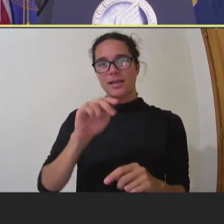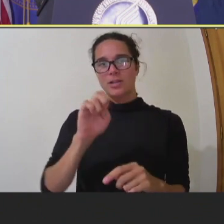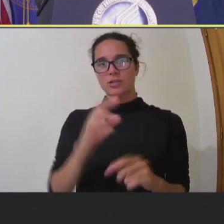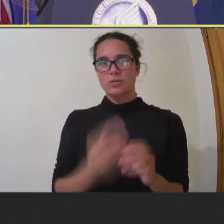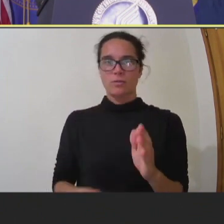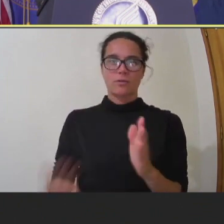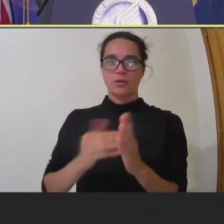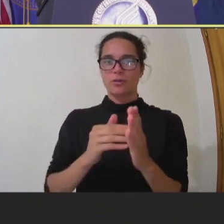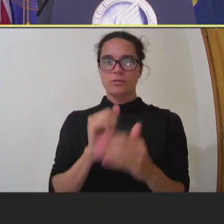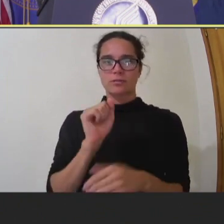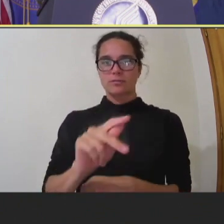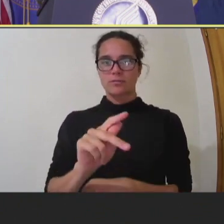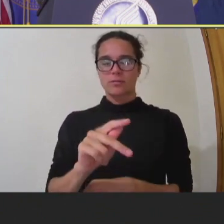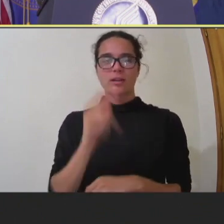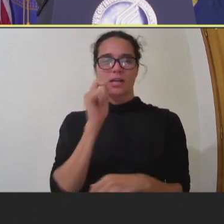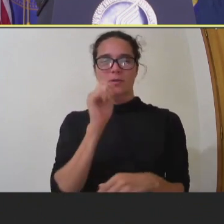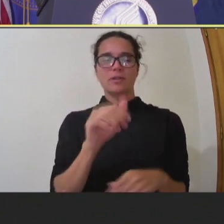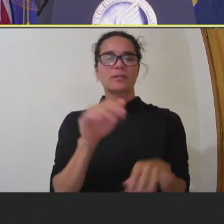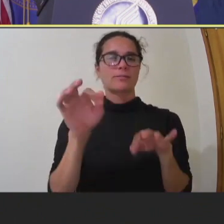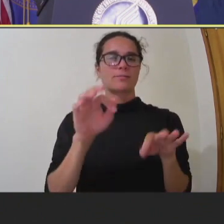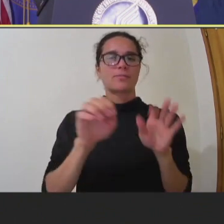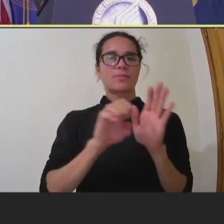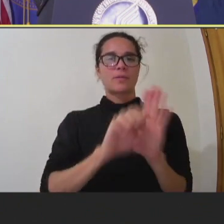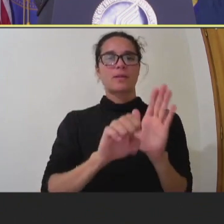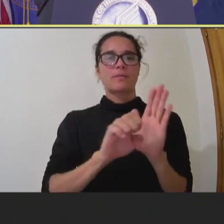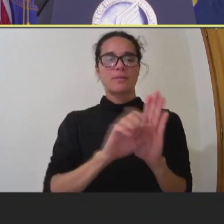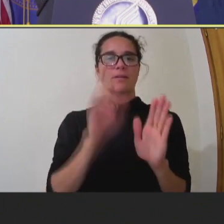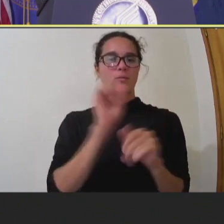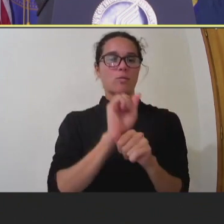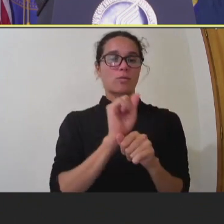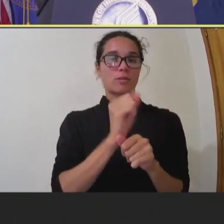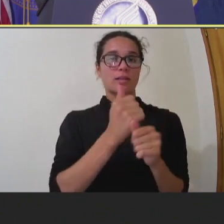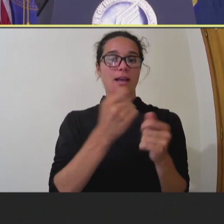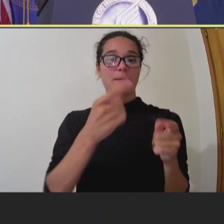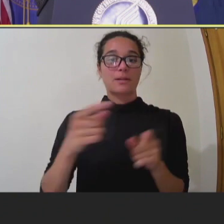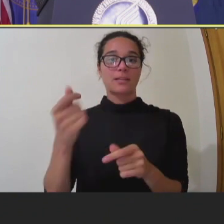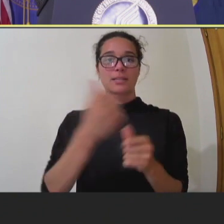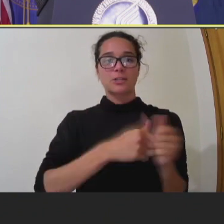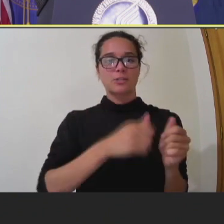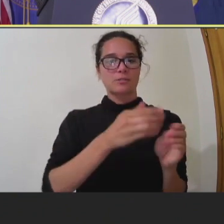happening in each of these spaces that illustrate the progress that's been made.